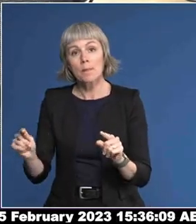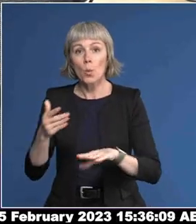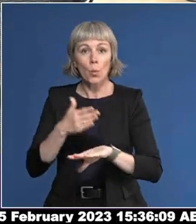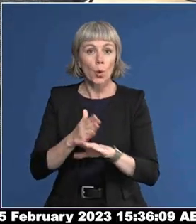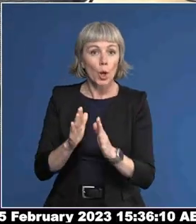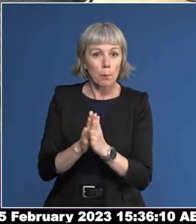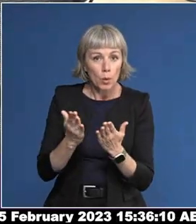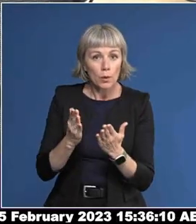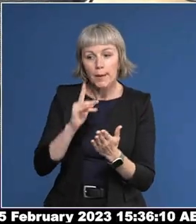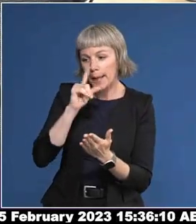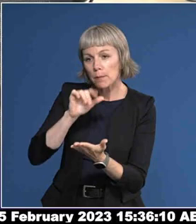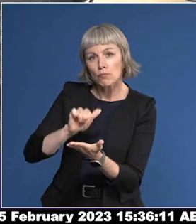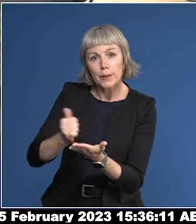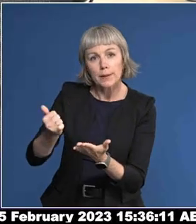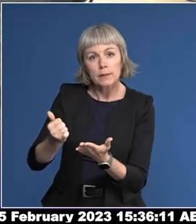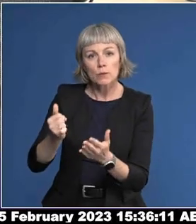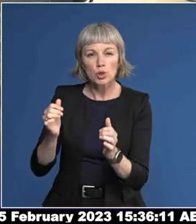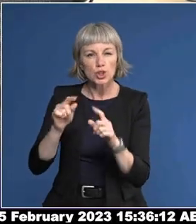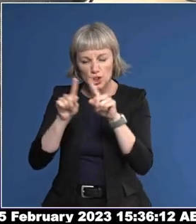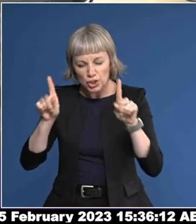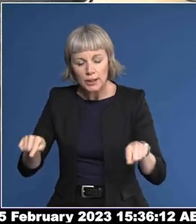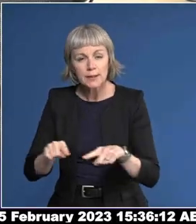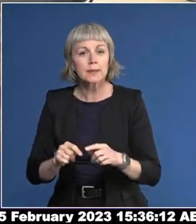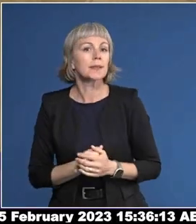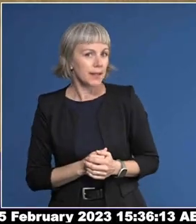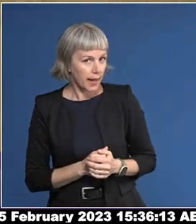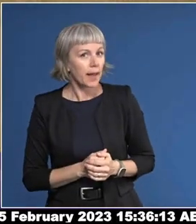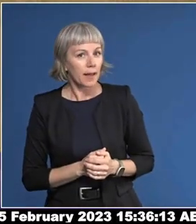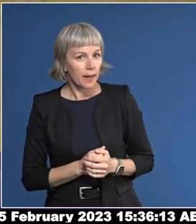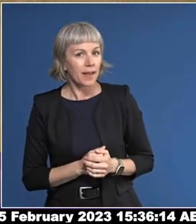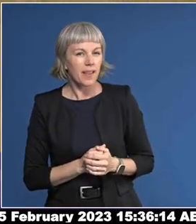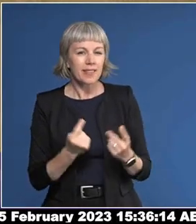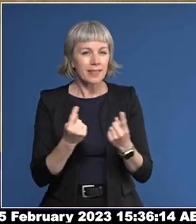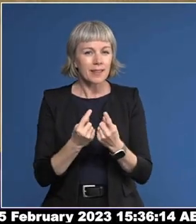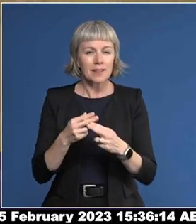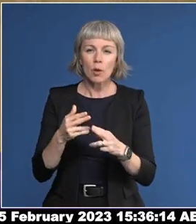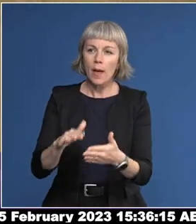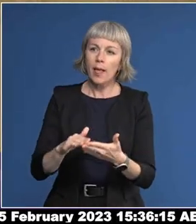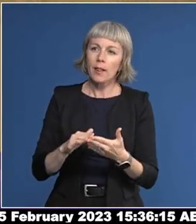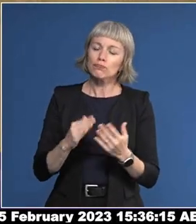Workbooks, worksheets, pieces for reflective practices for individuals, but